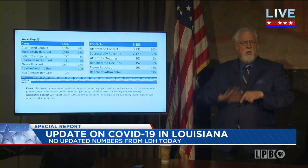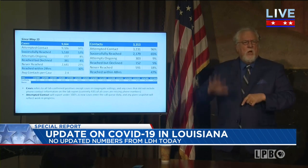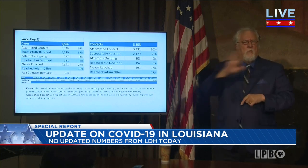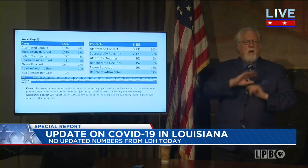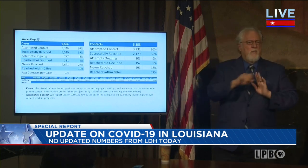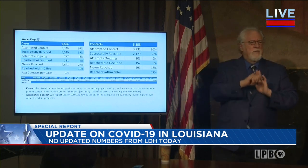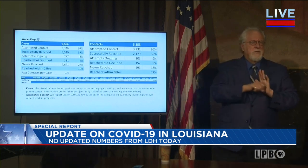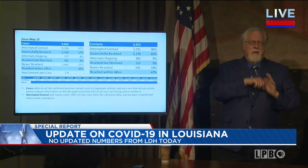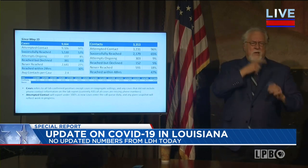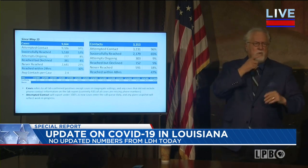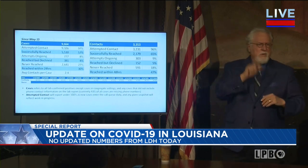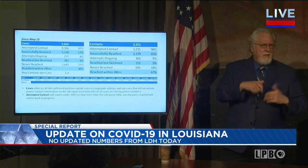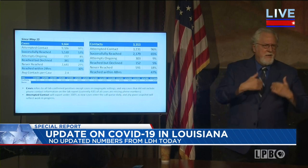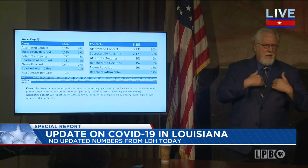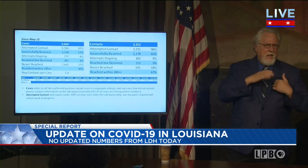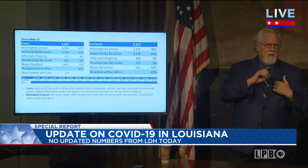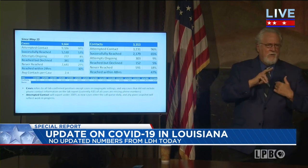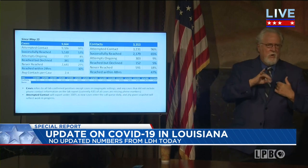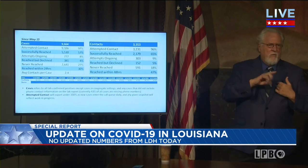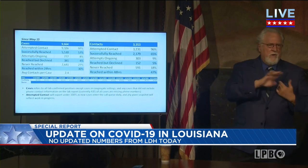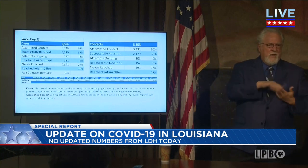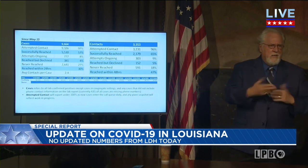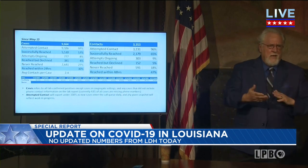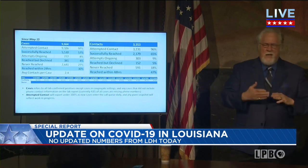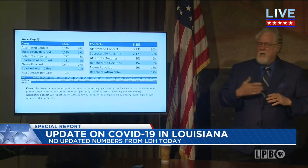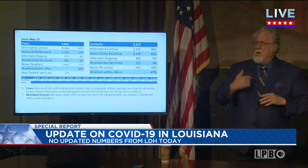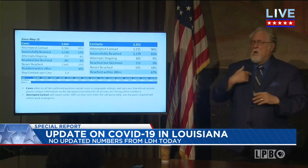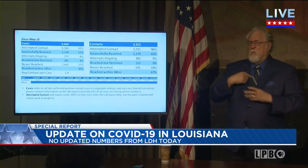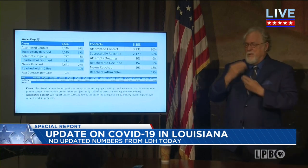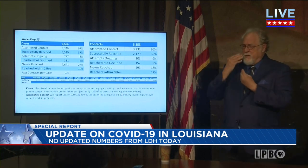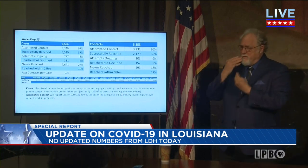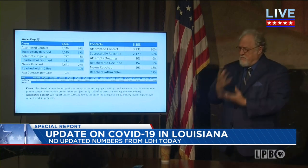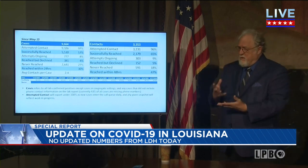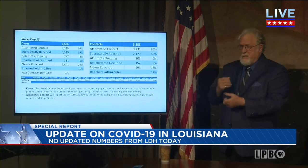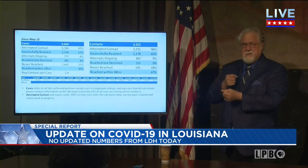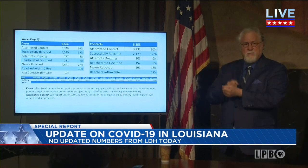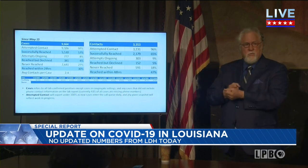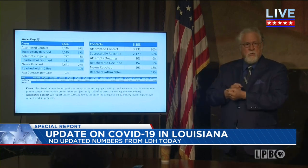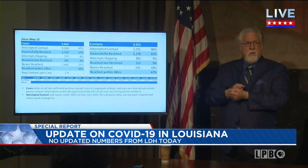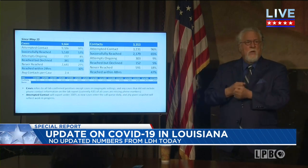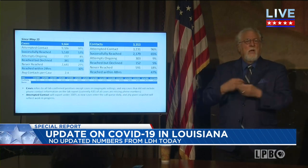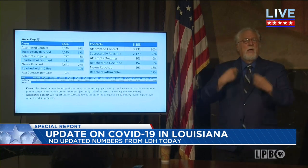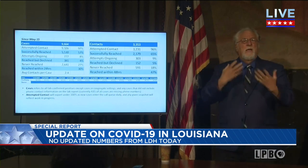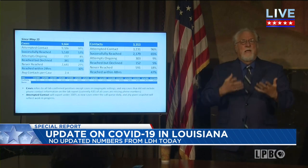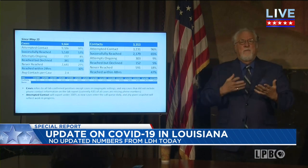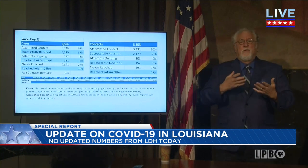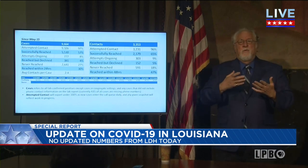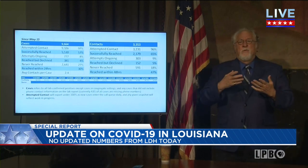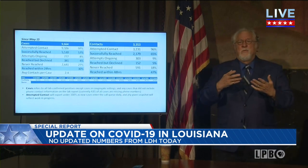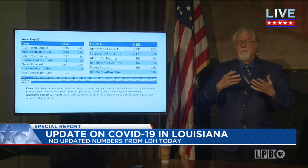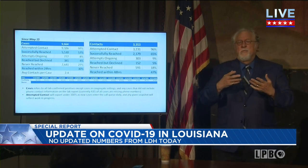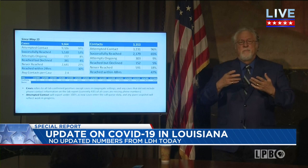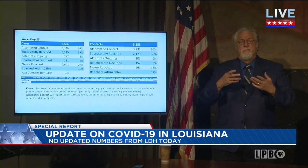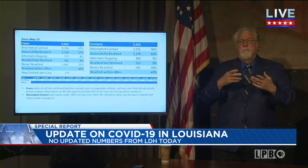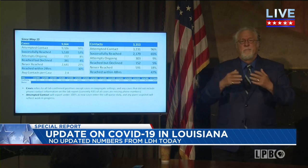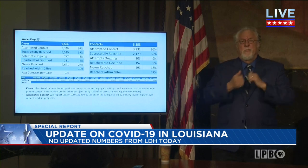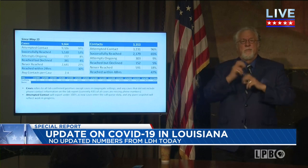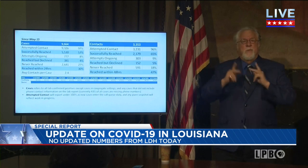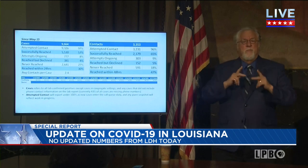STAYING ISOLATED FROM THEM. HOW TO PROTECT YOUR COMMUNITY, NEIGHBORS, LOVED ONES. THE PEOPLE ACROSS THE STATE THAT